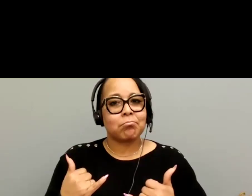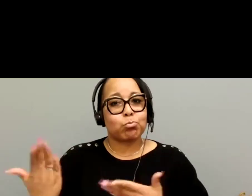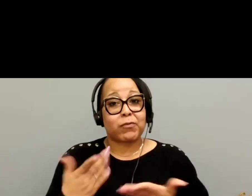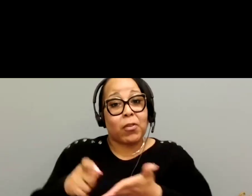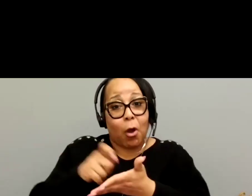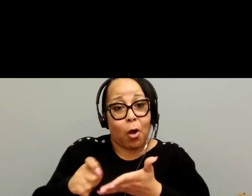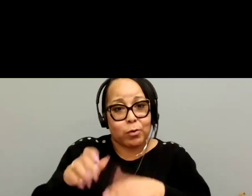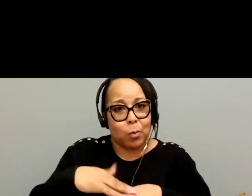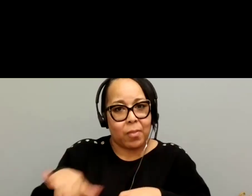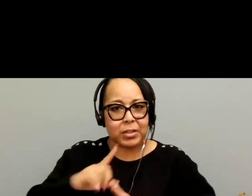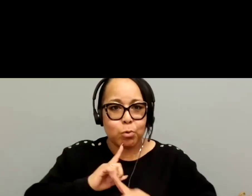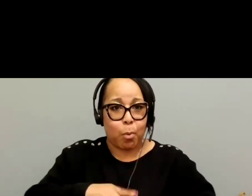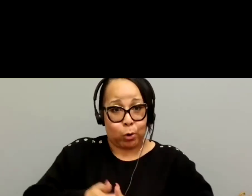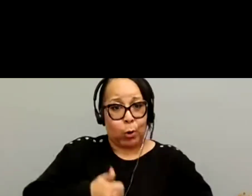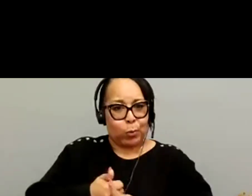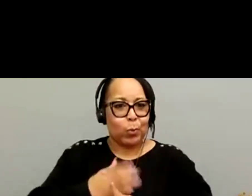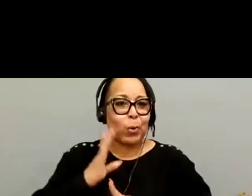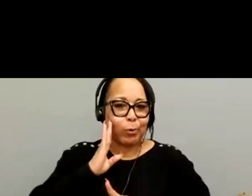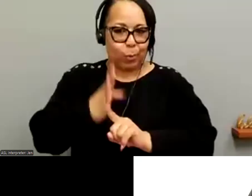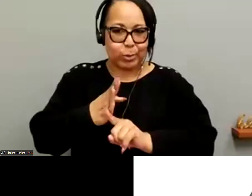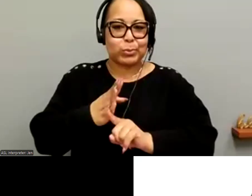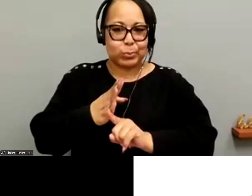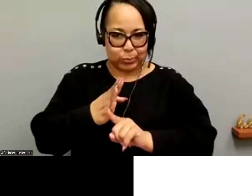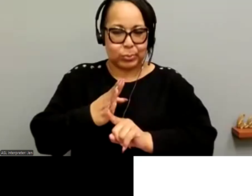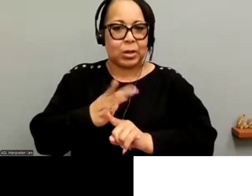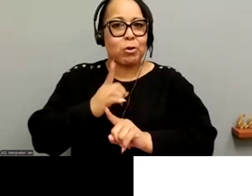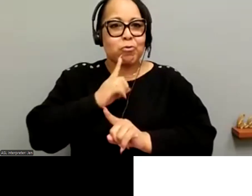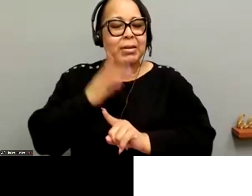13:15:28 this report who are going to 13:15:31 speak to us about their